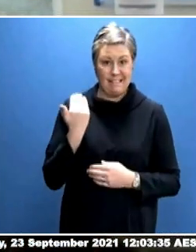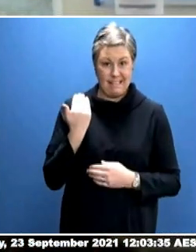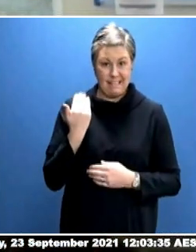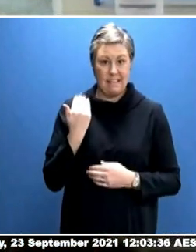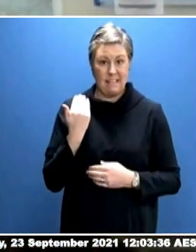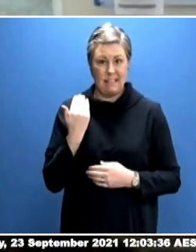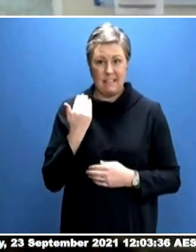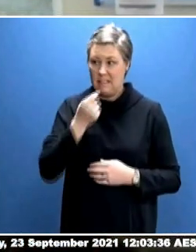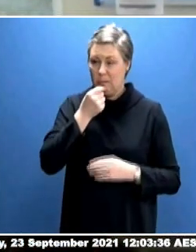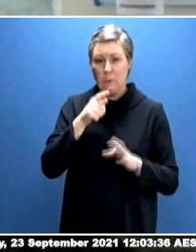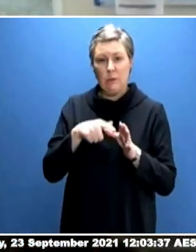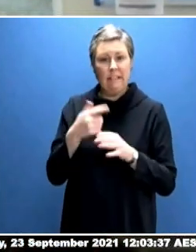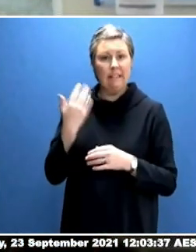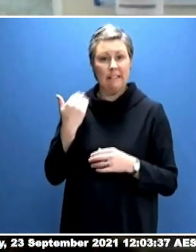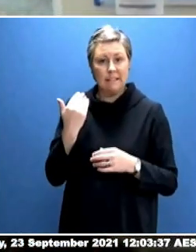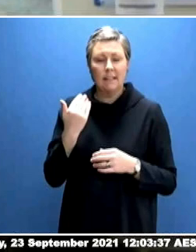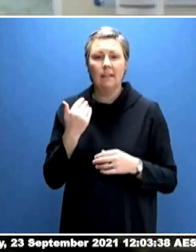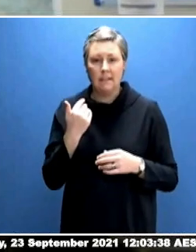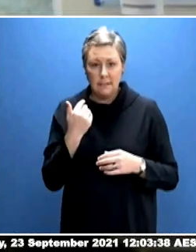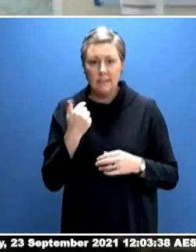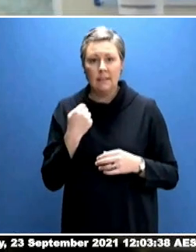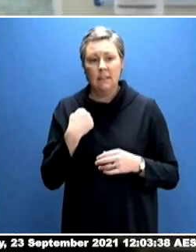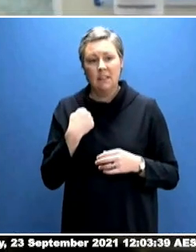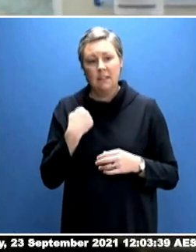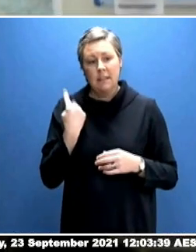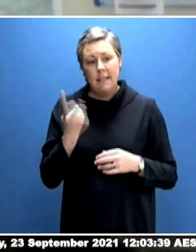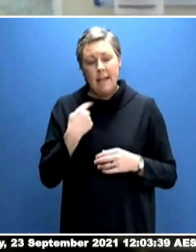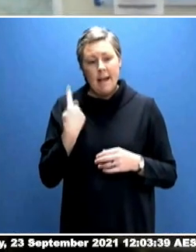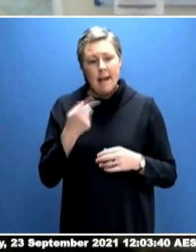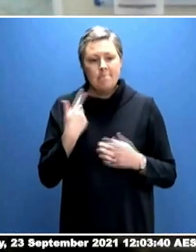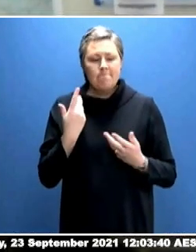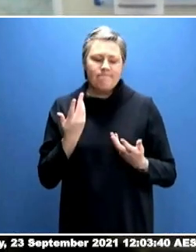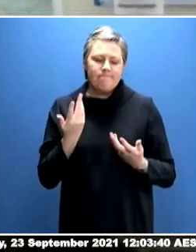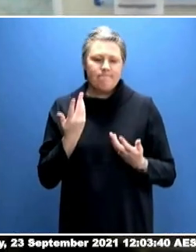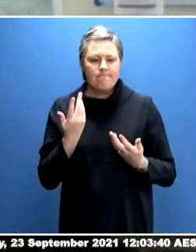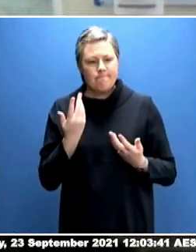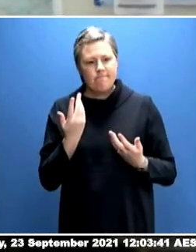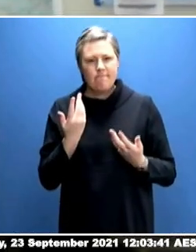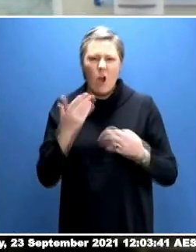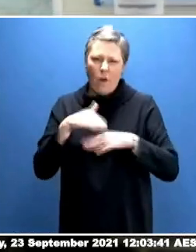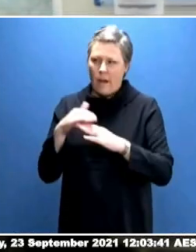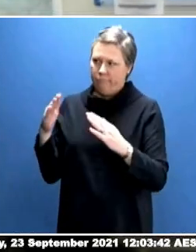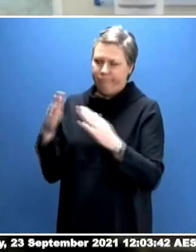In recent years, there has been, in respect of Secure Care facilities,